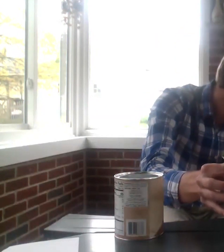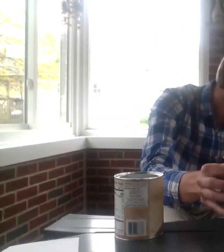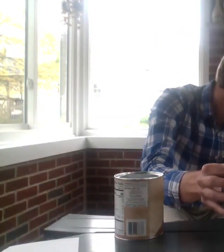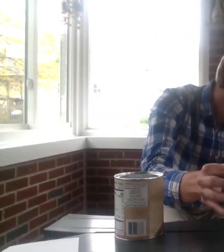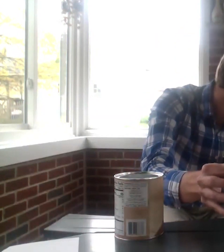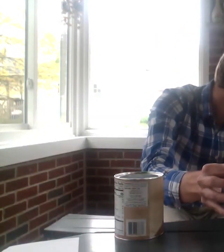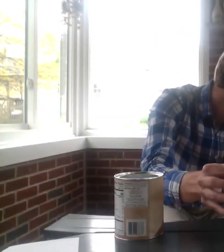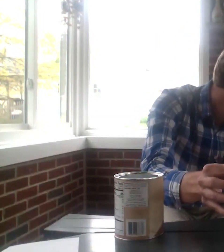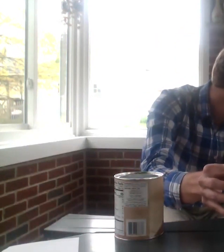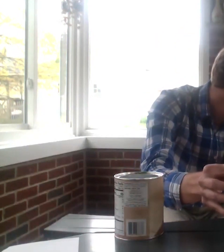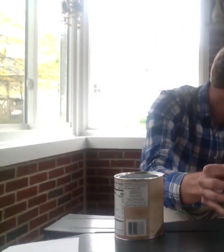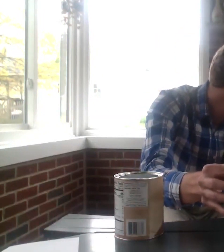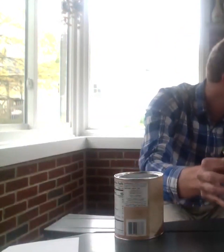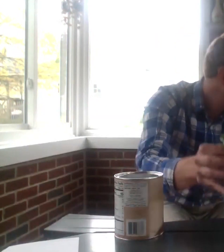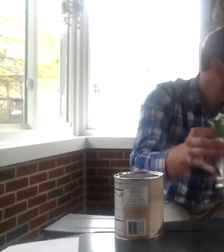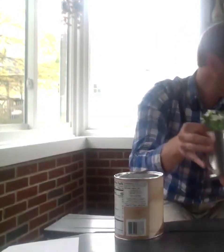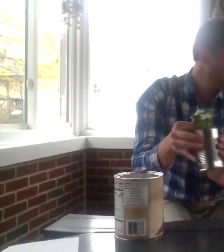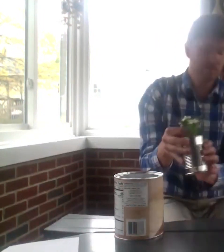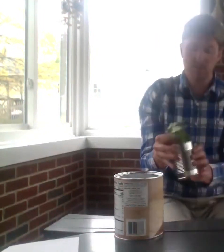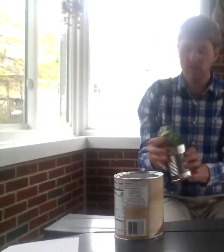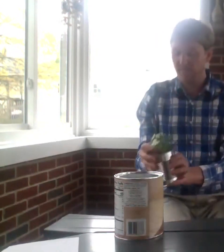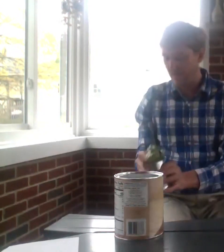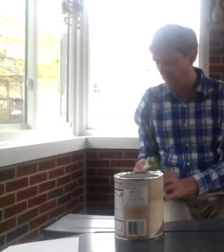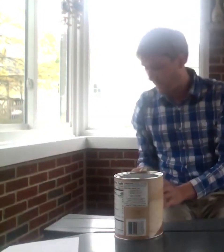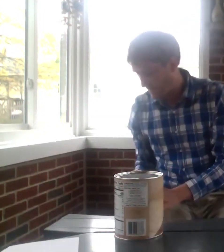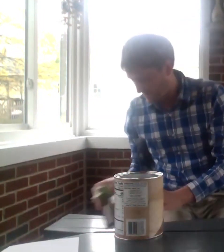This is my plant. And see, it grew really tall.